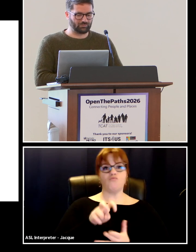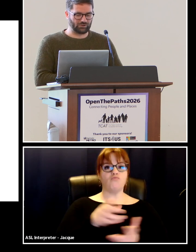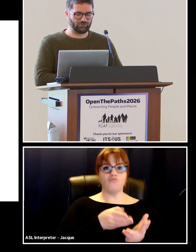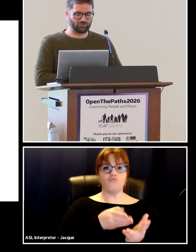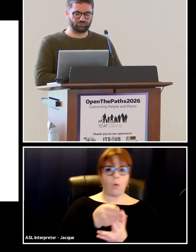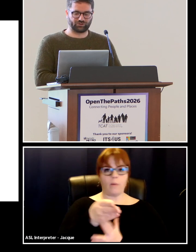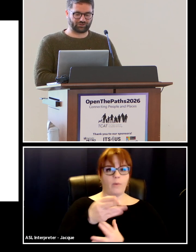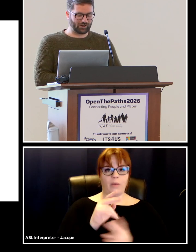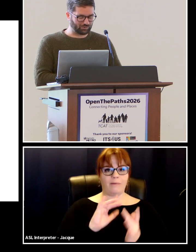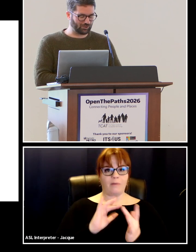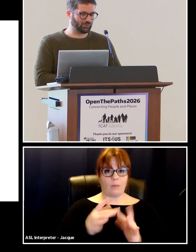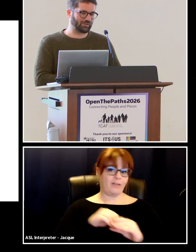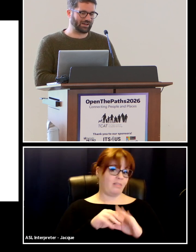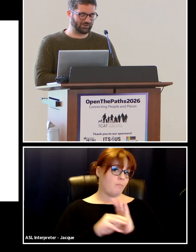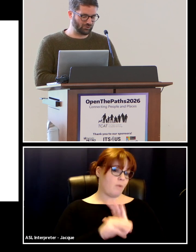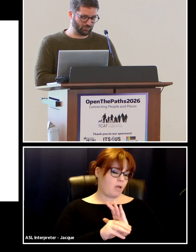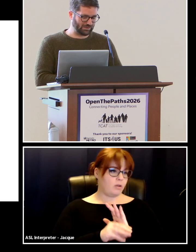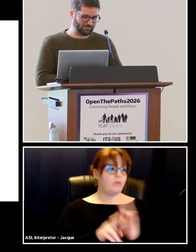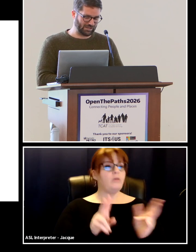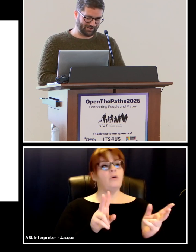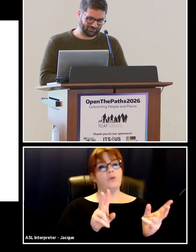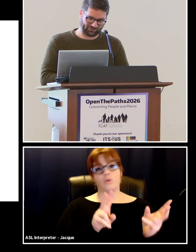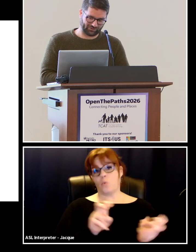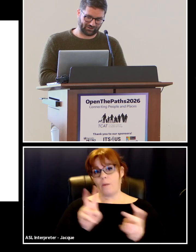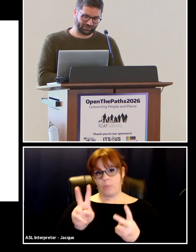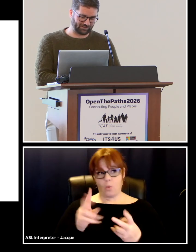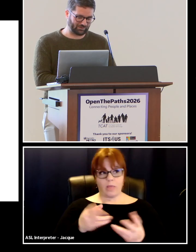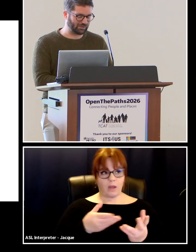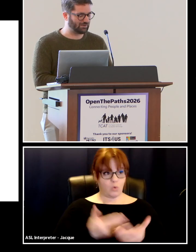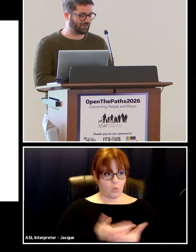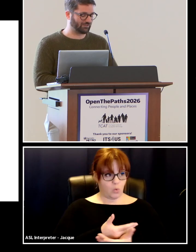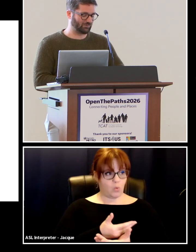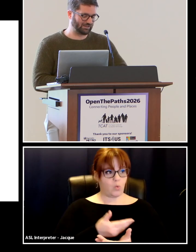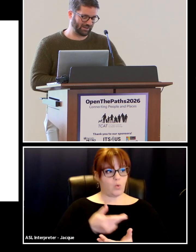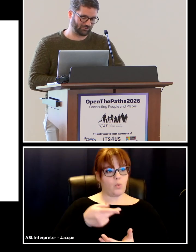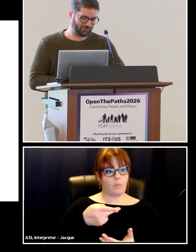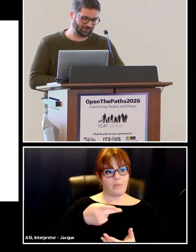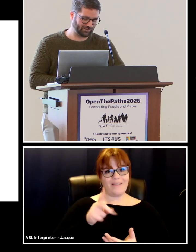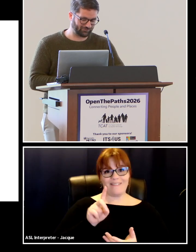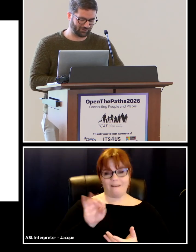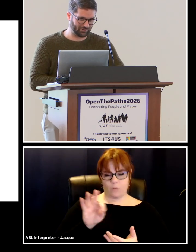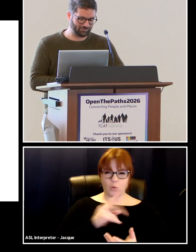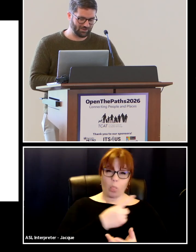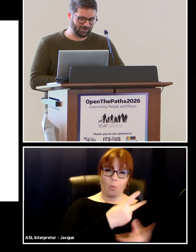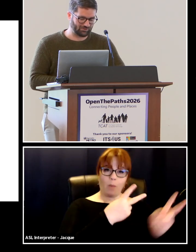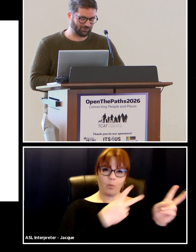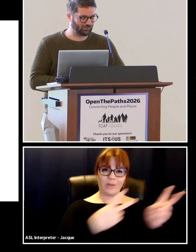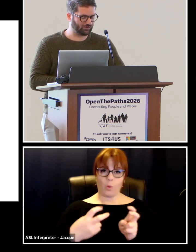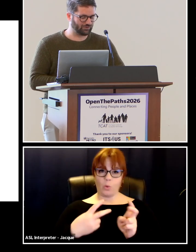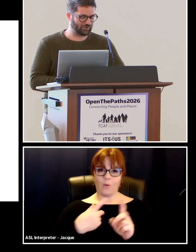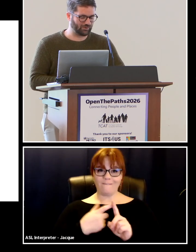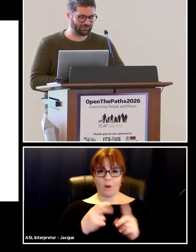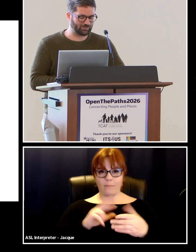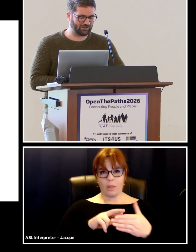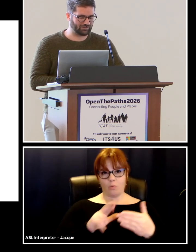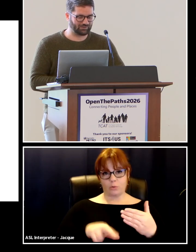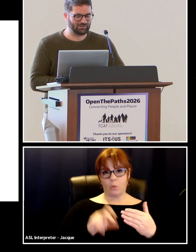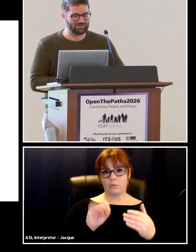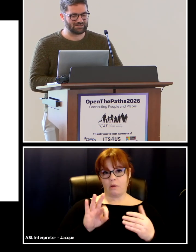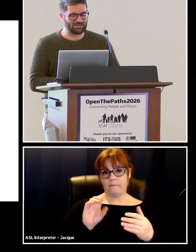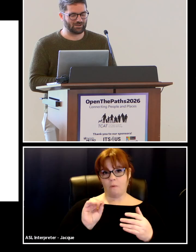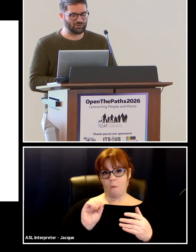um you just upload that new PDF. So the the PDF that we downloaded from the results of Osmix. Um